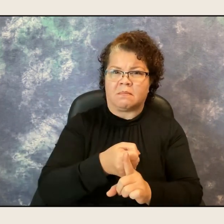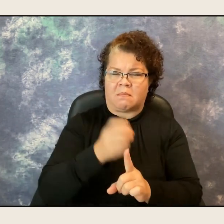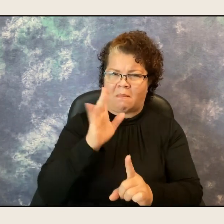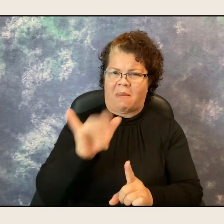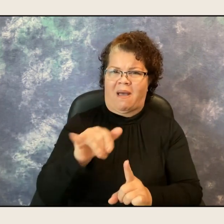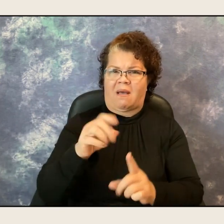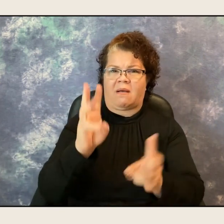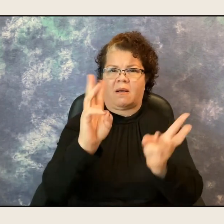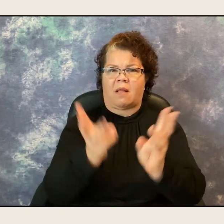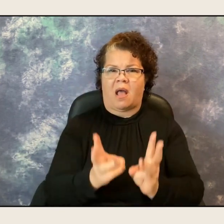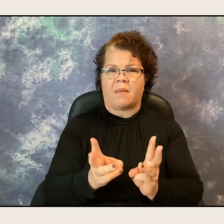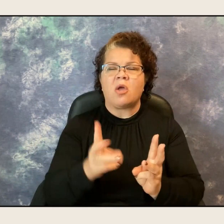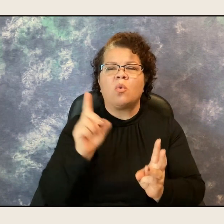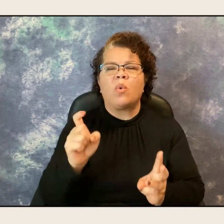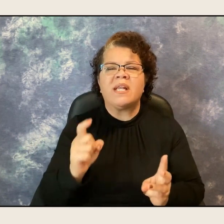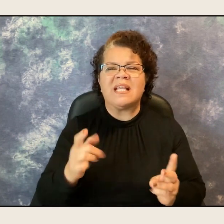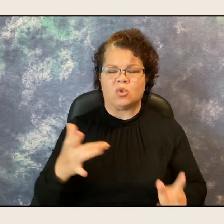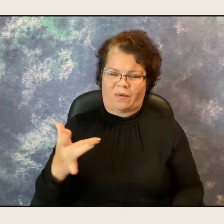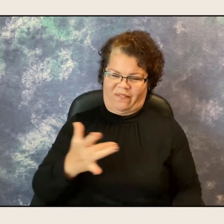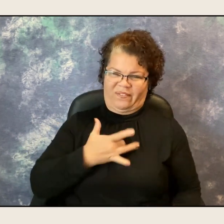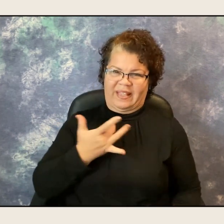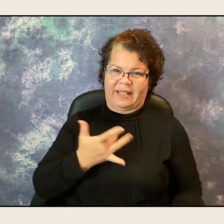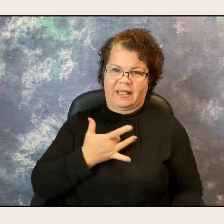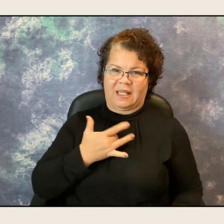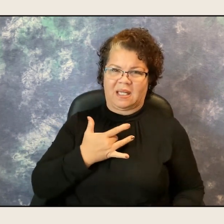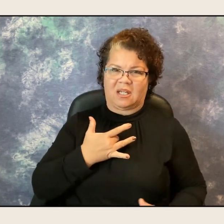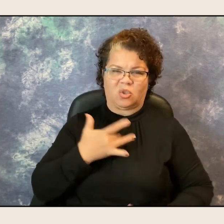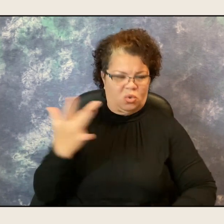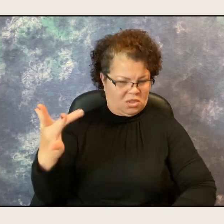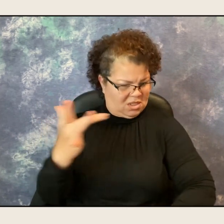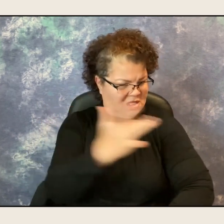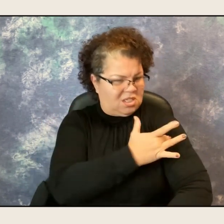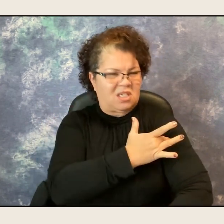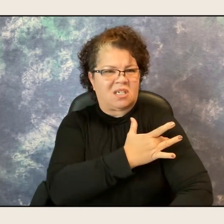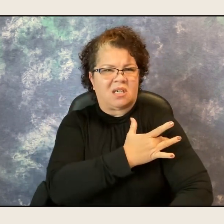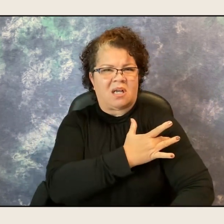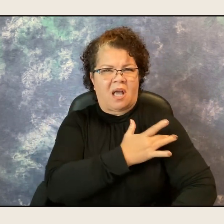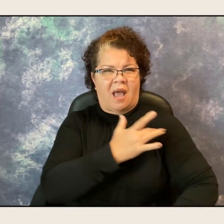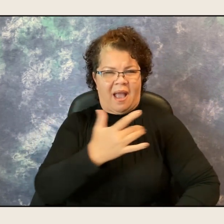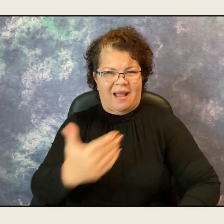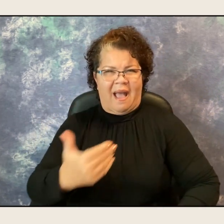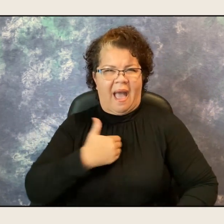We need to be able to experience the full range of emotions that art evokes,